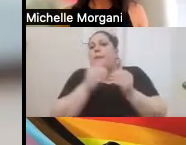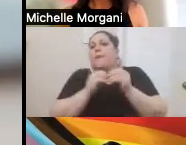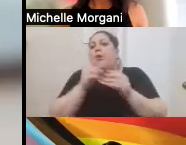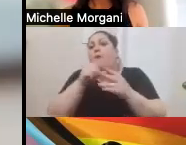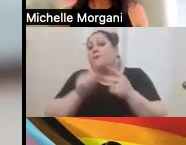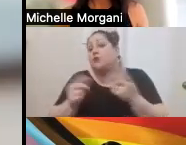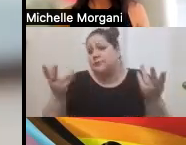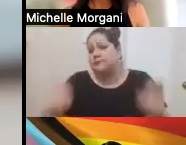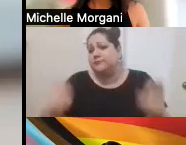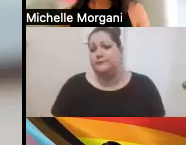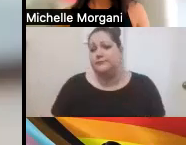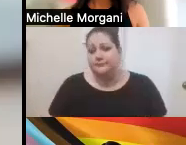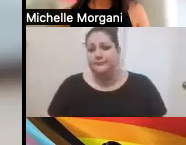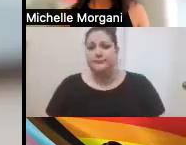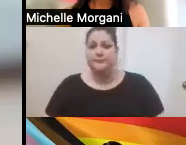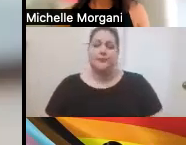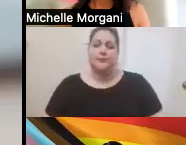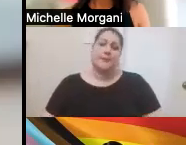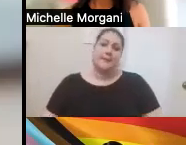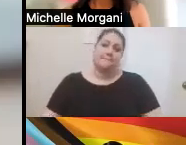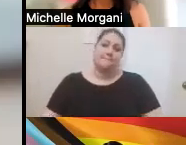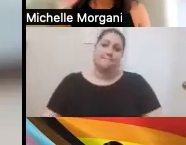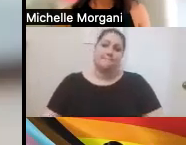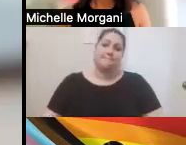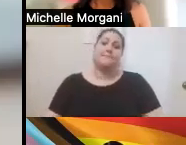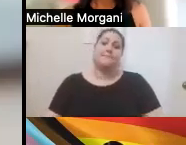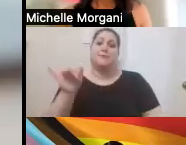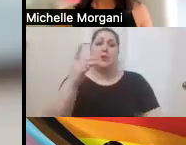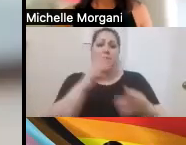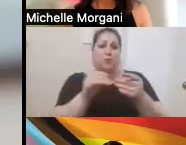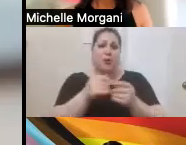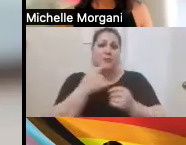There is also a comment that said word prediction to cut keystrokes can also help.